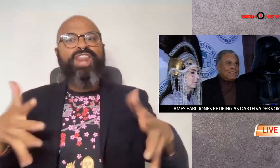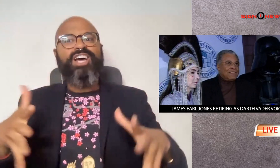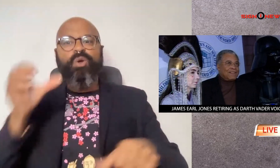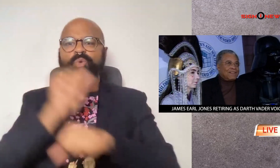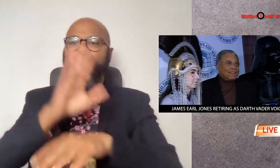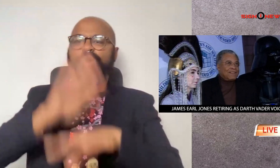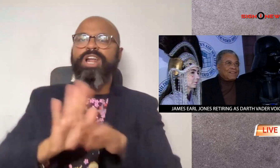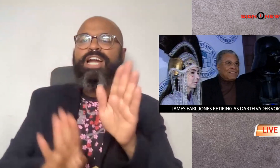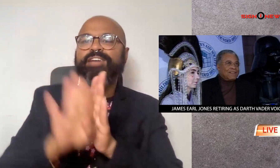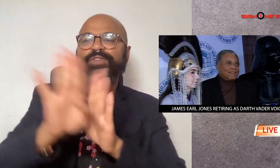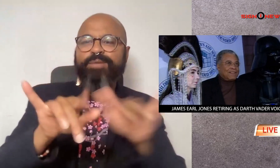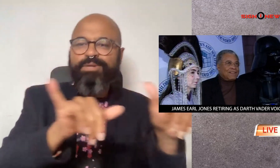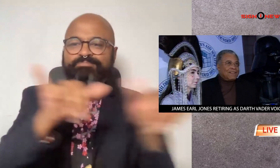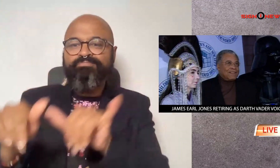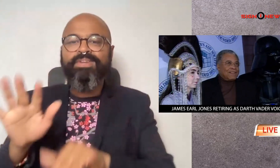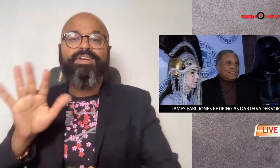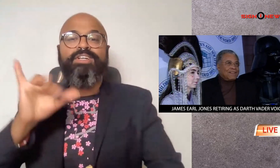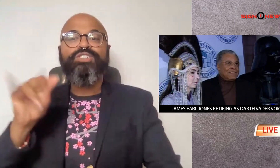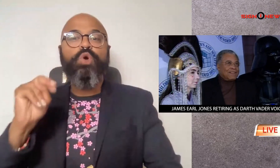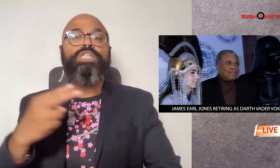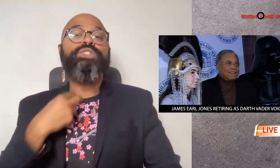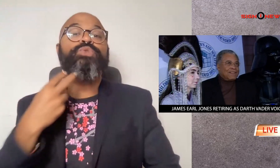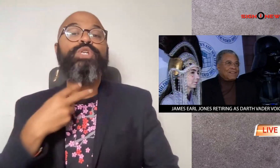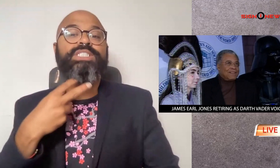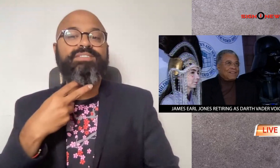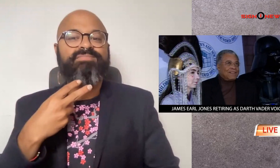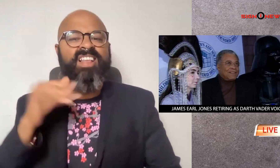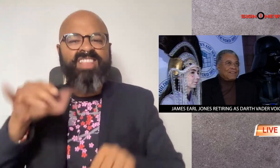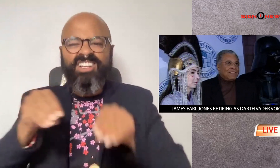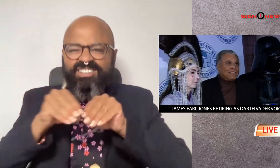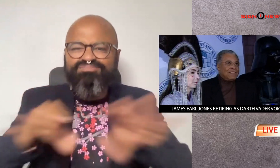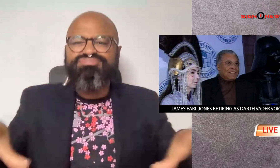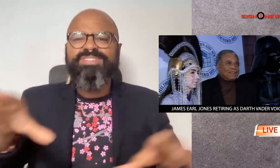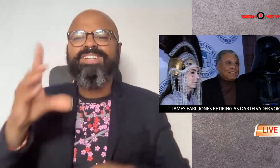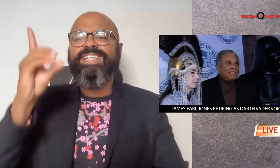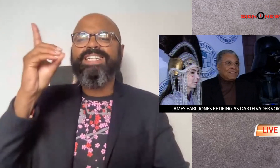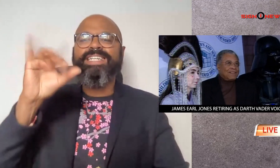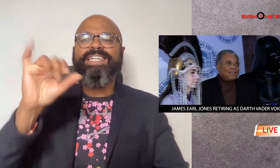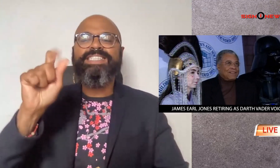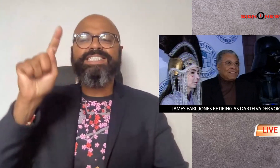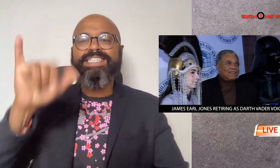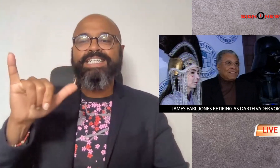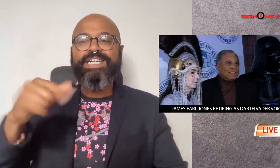worked on developing a version of Jones's voice which was featured in the Disney plus